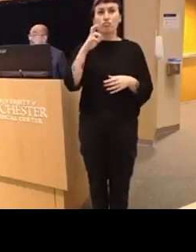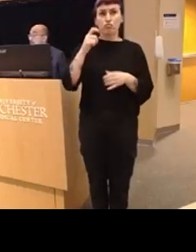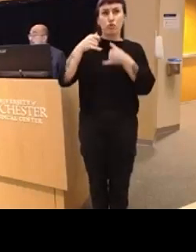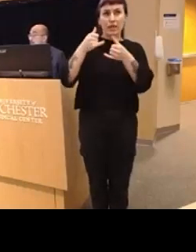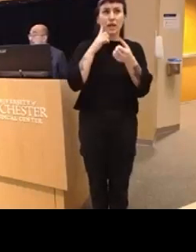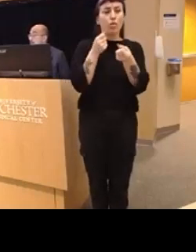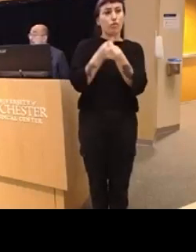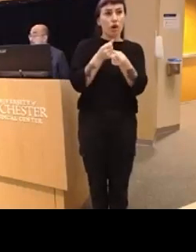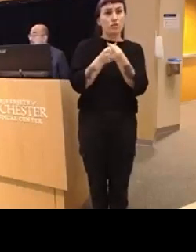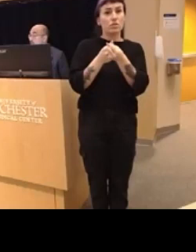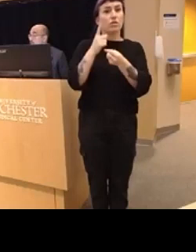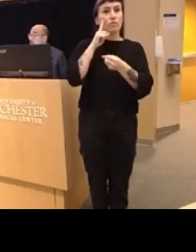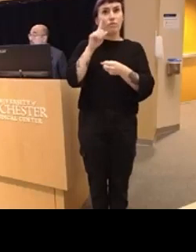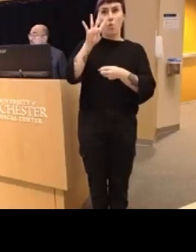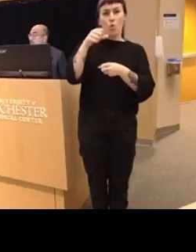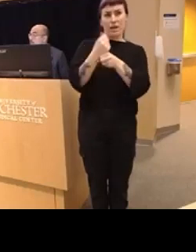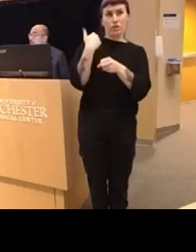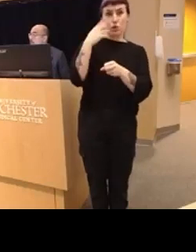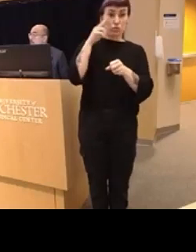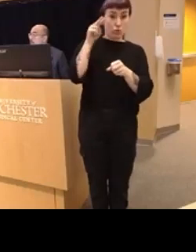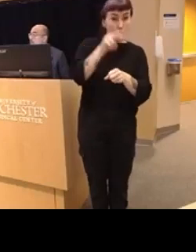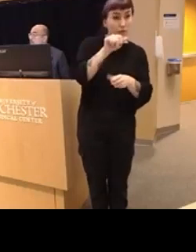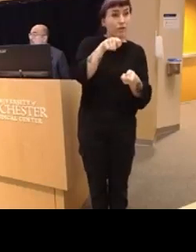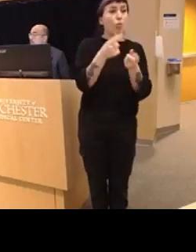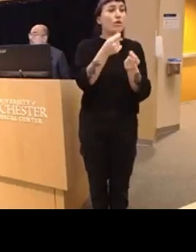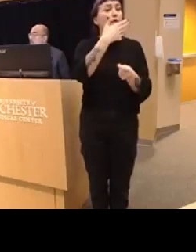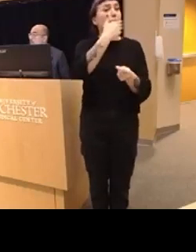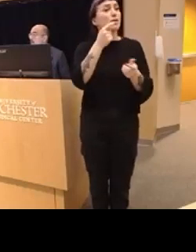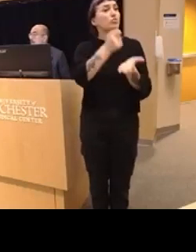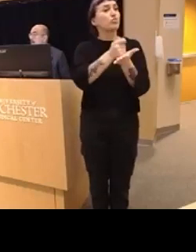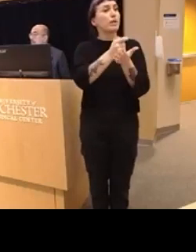funded uh four years ago to look at that exact thing what are the best treatment strategies um